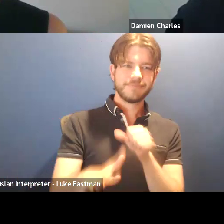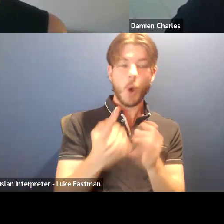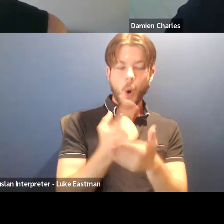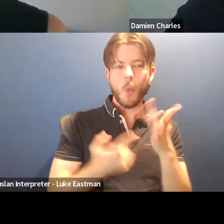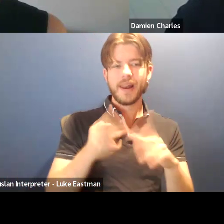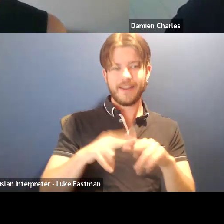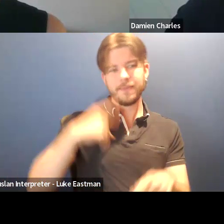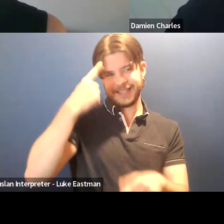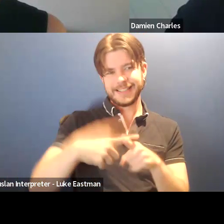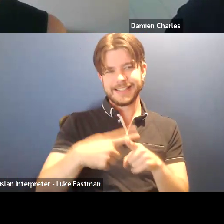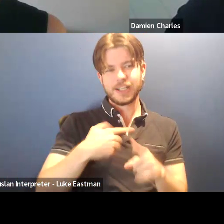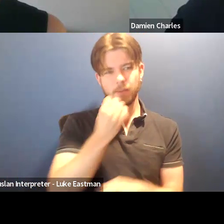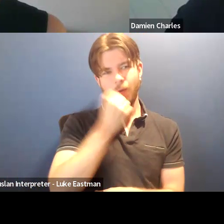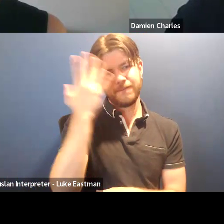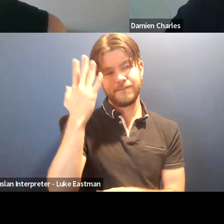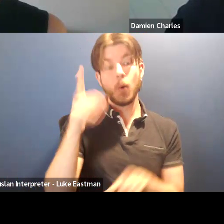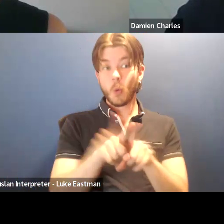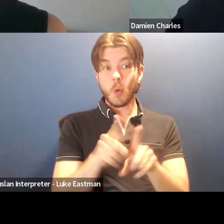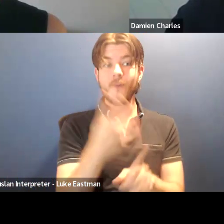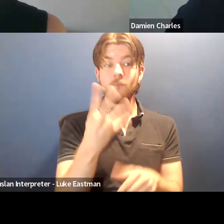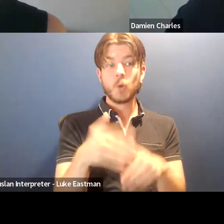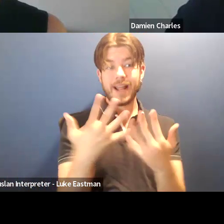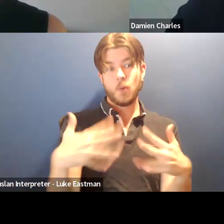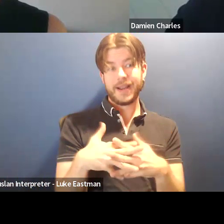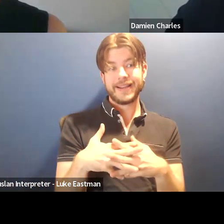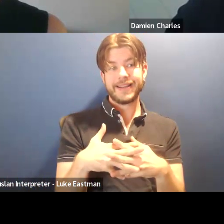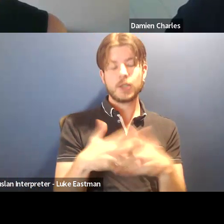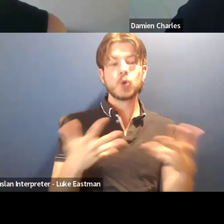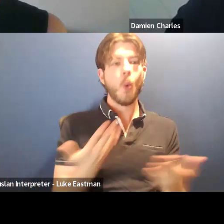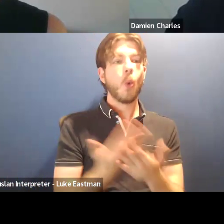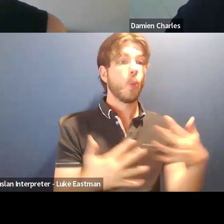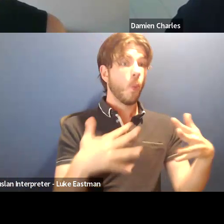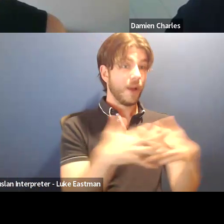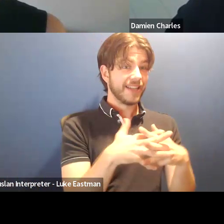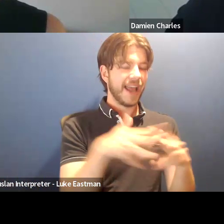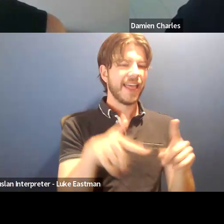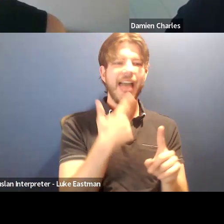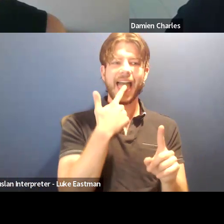a week. On the Wednesdays, we would have